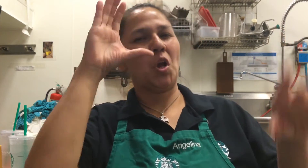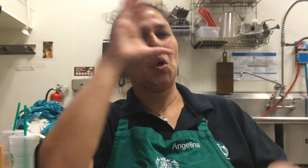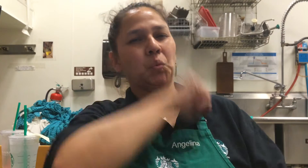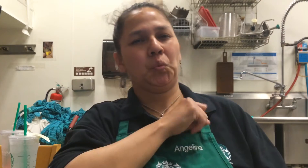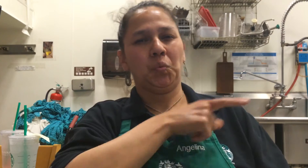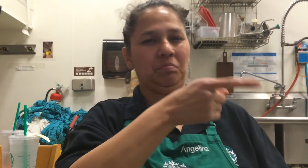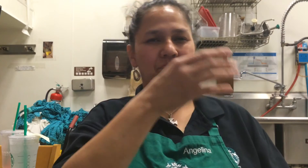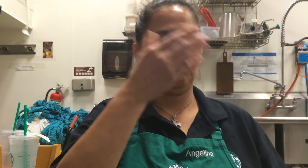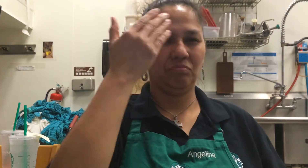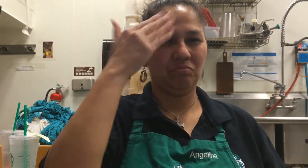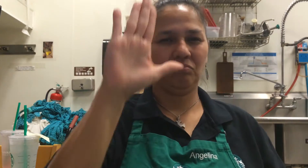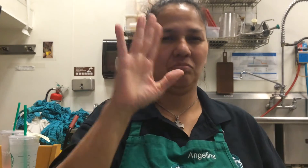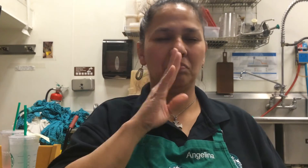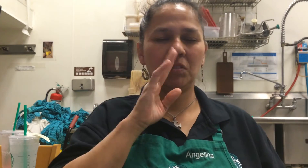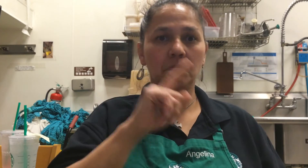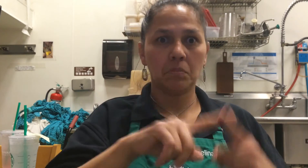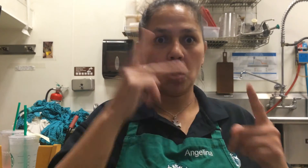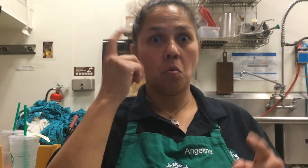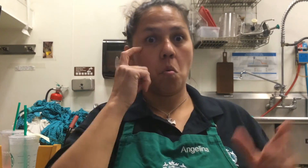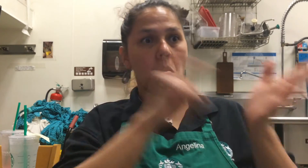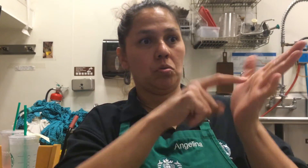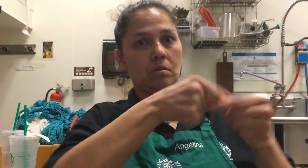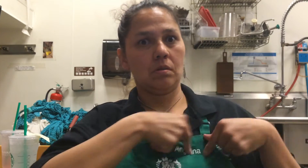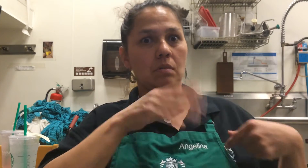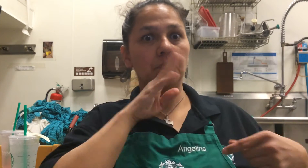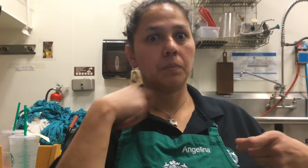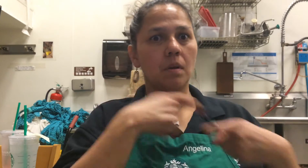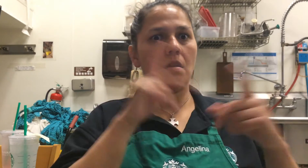and people assumed he was white however when they saw the pin